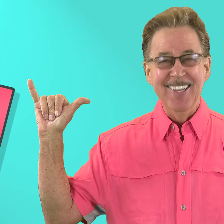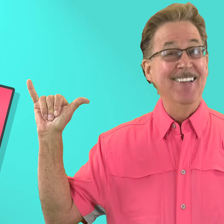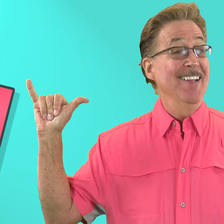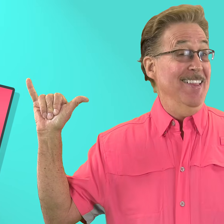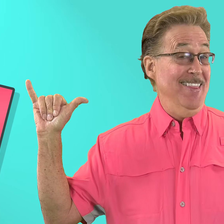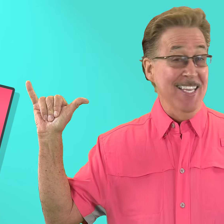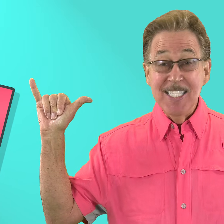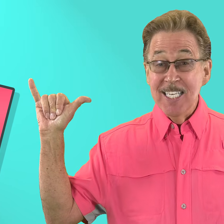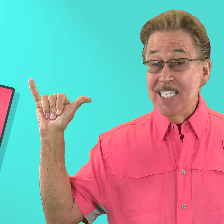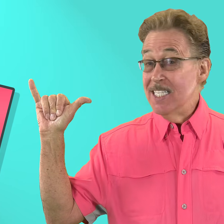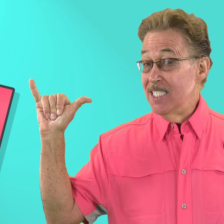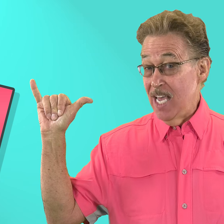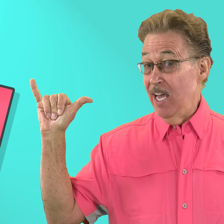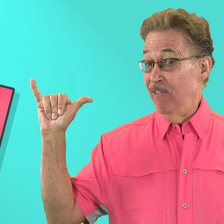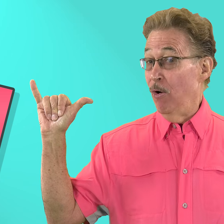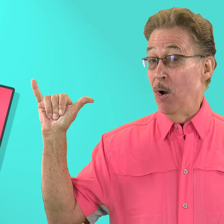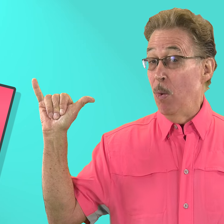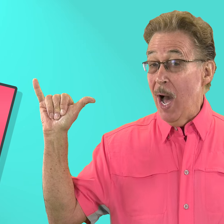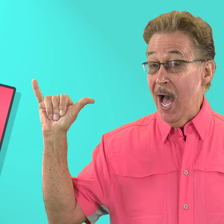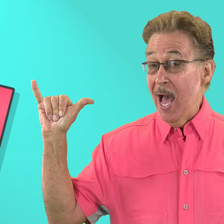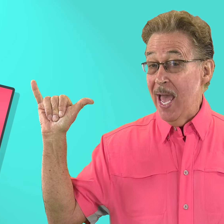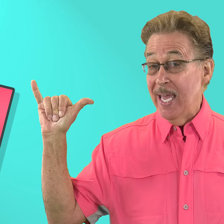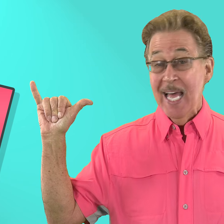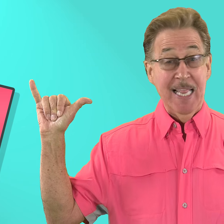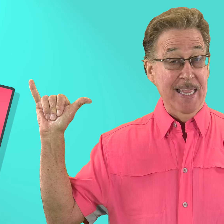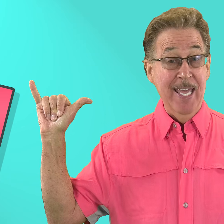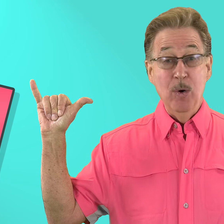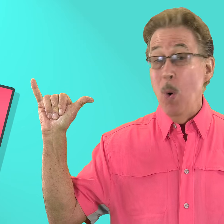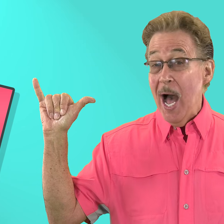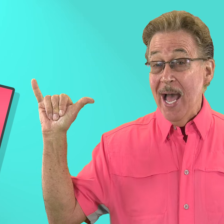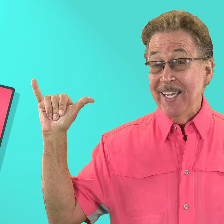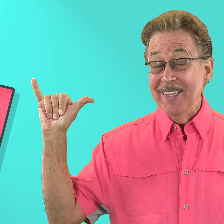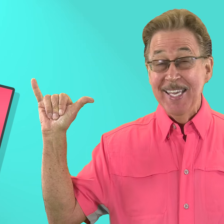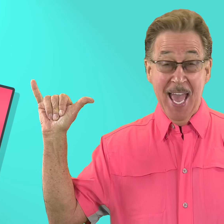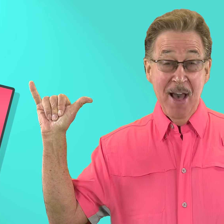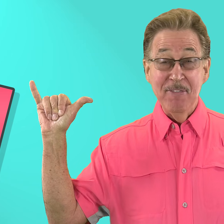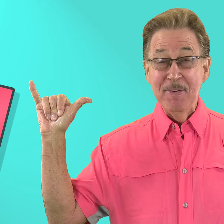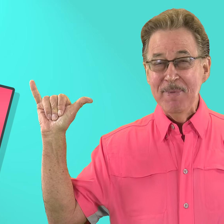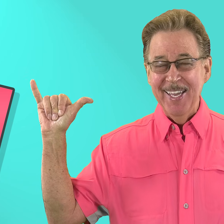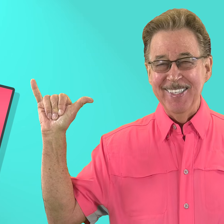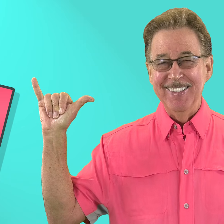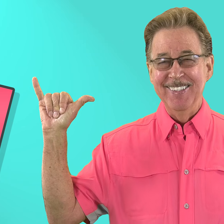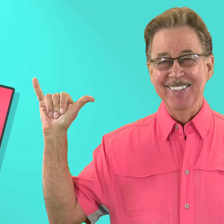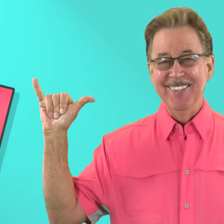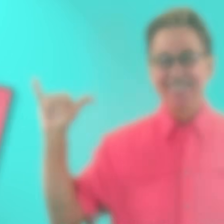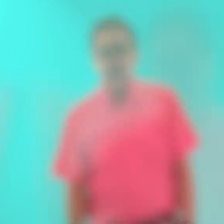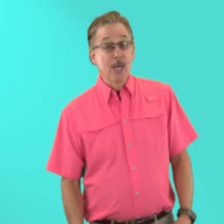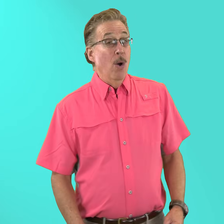This is the sign for Y y Letter Y y in the alphabet